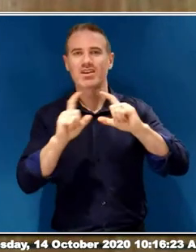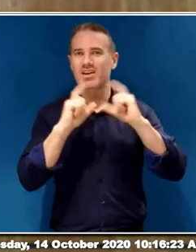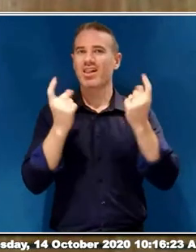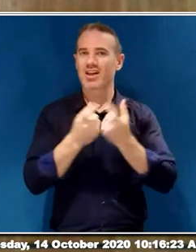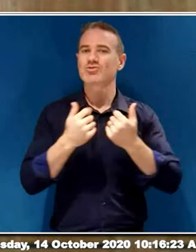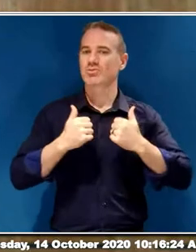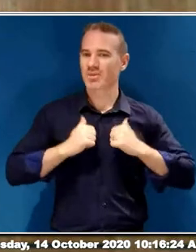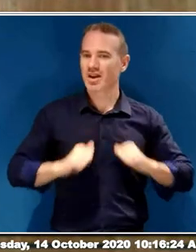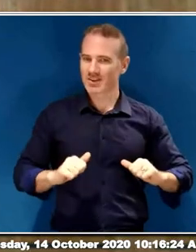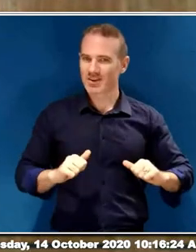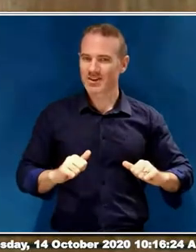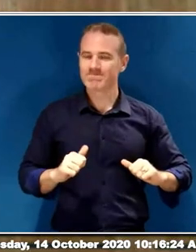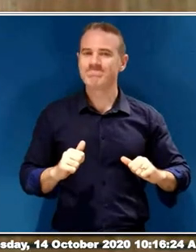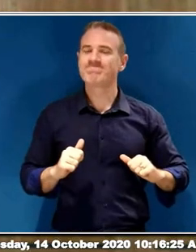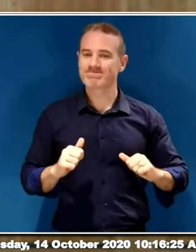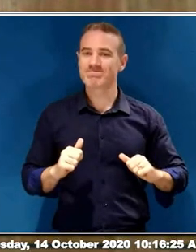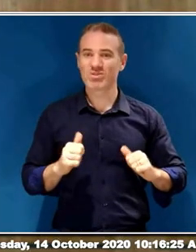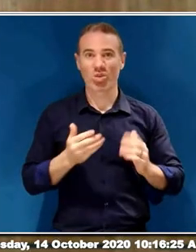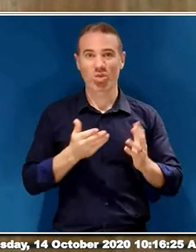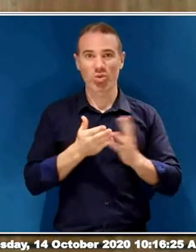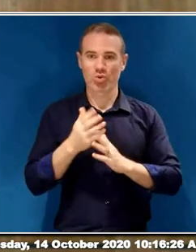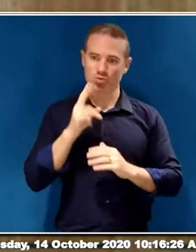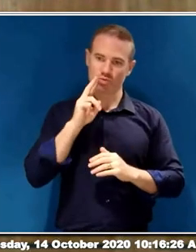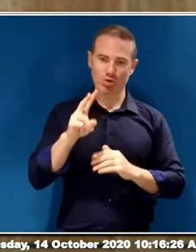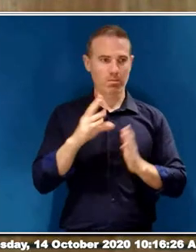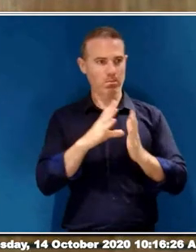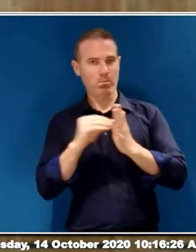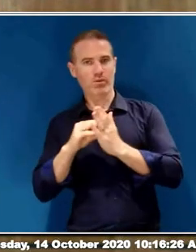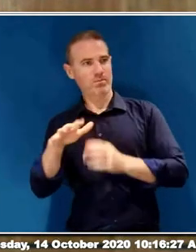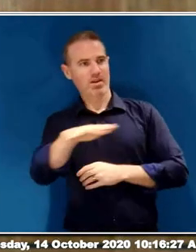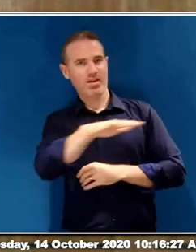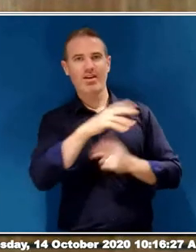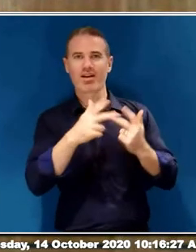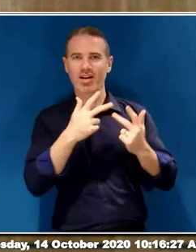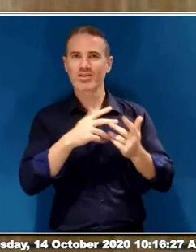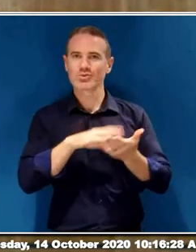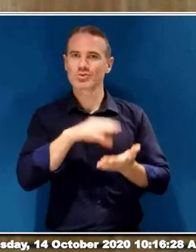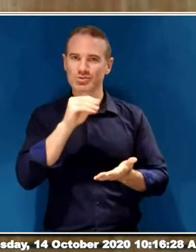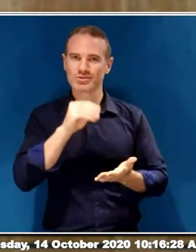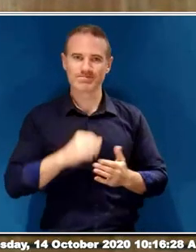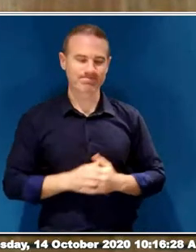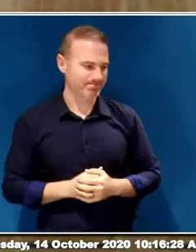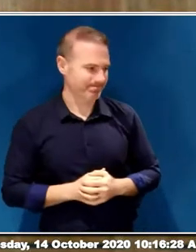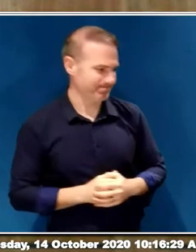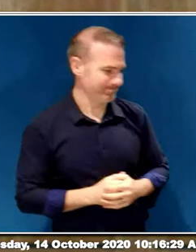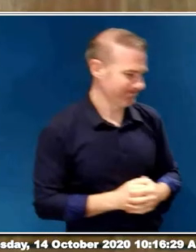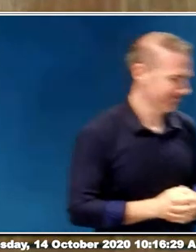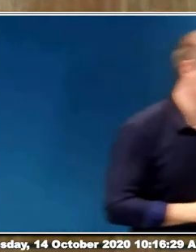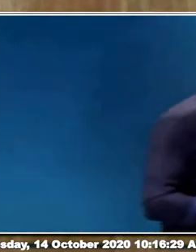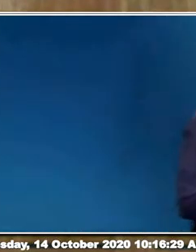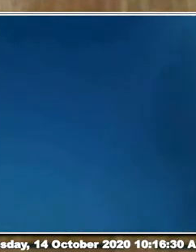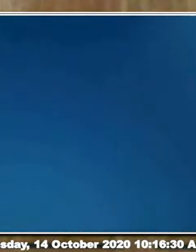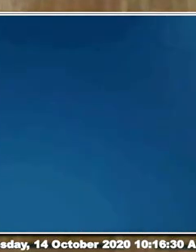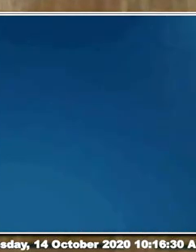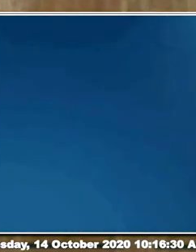through the modelling of his peers. In your statement you refer to the provision of withdrawal supports for Kobe.